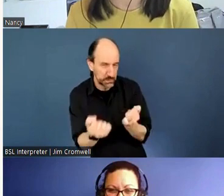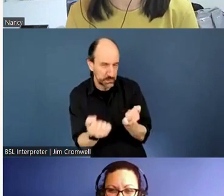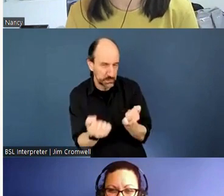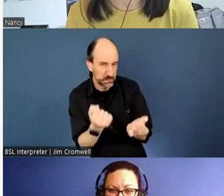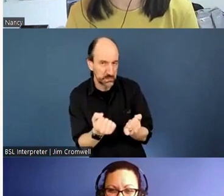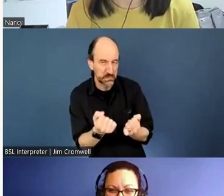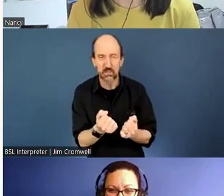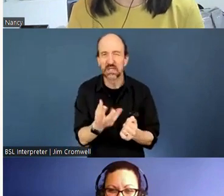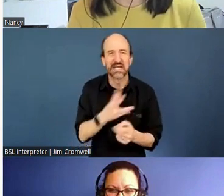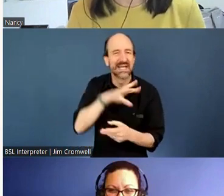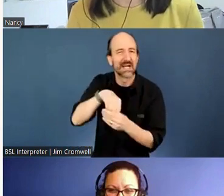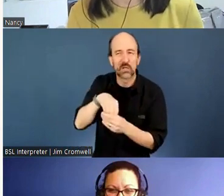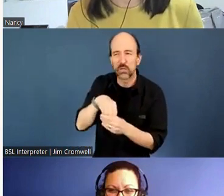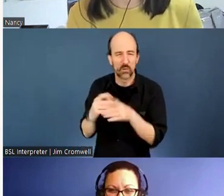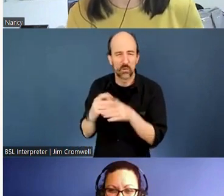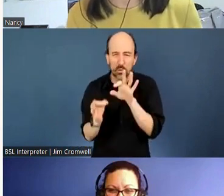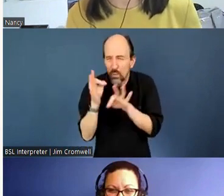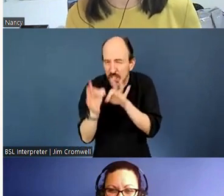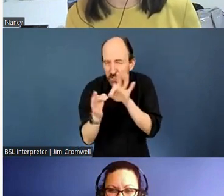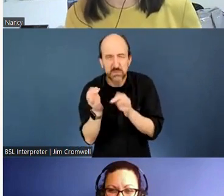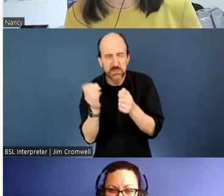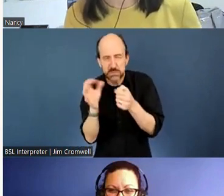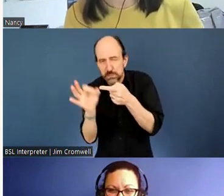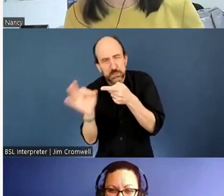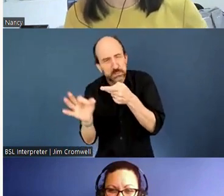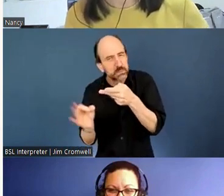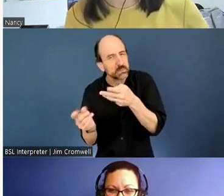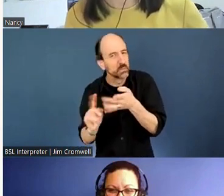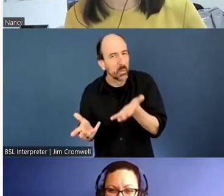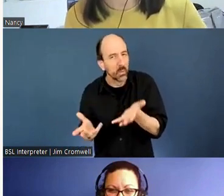including (practitioners). That specifically geared to